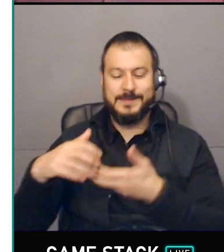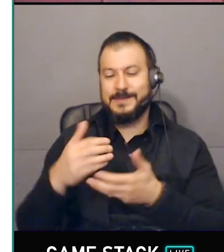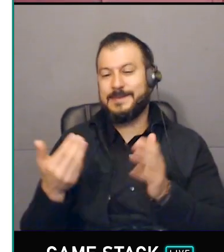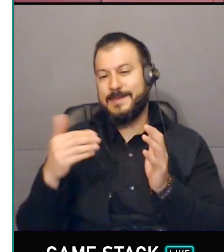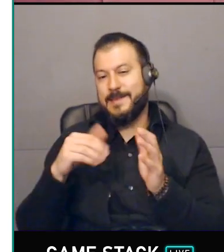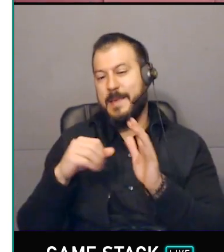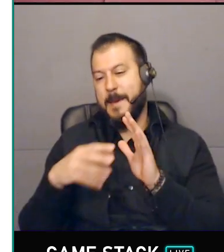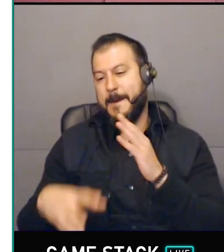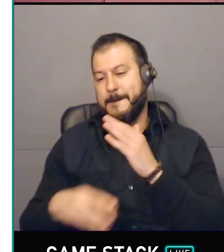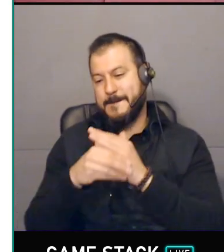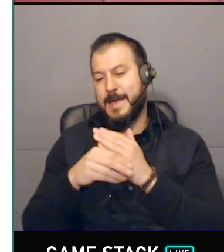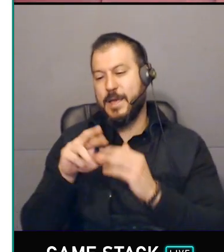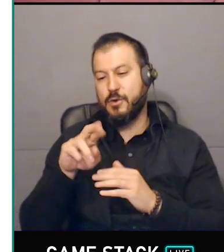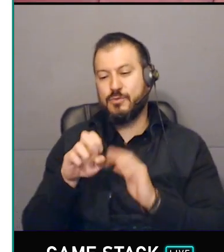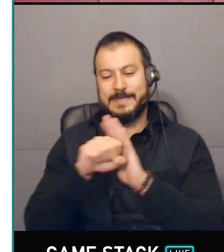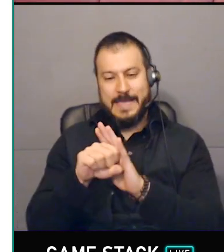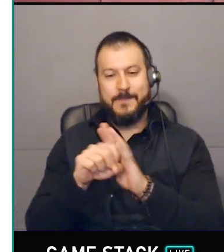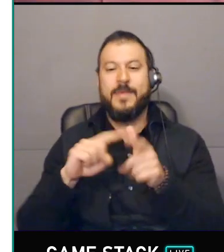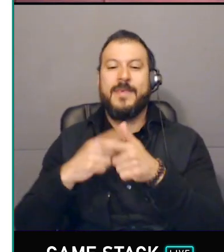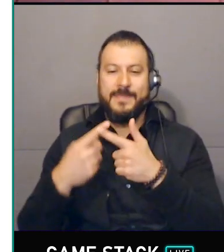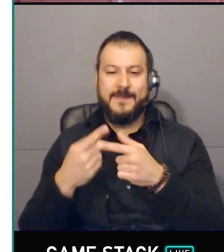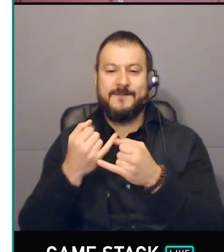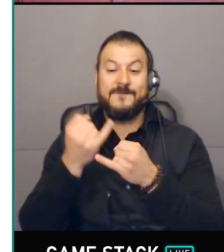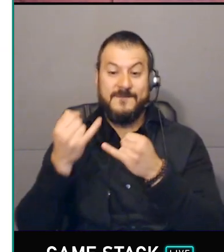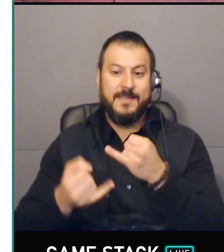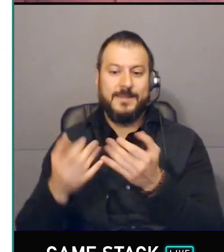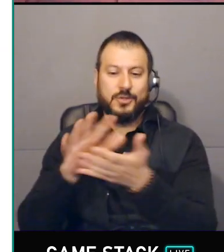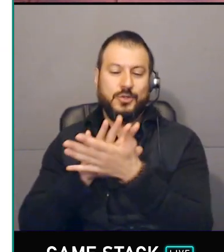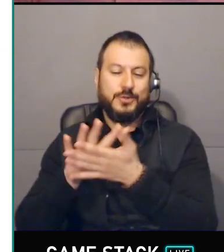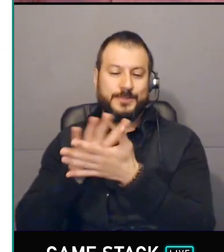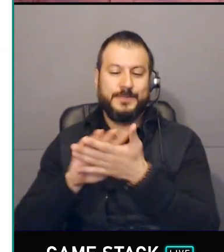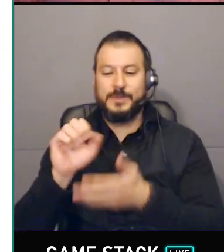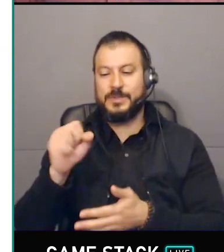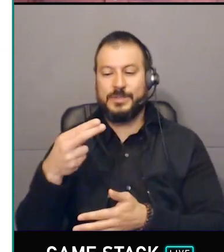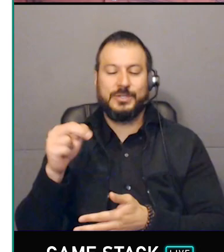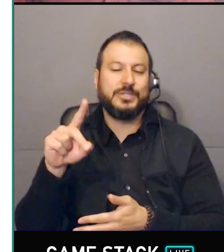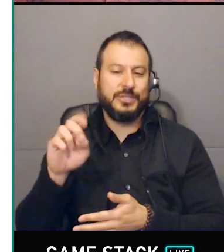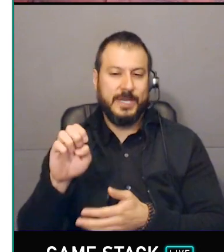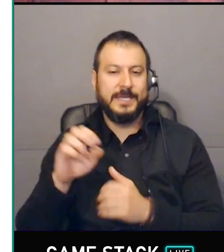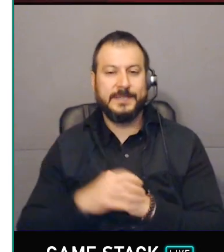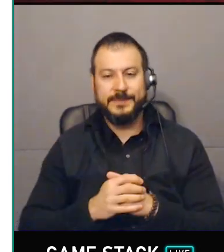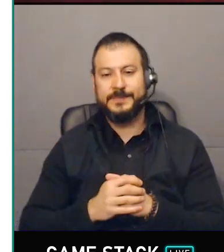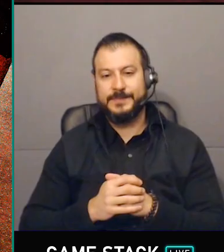and apply resampling a couple of times and then finally the shade. So what does this get us?